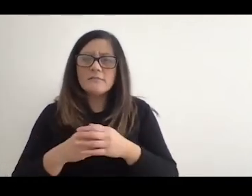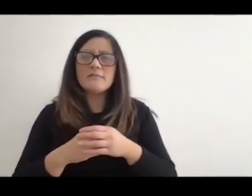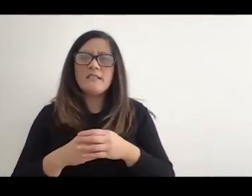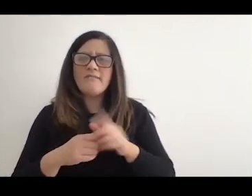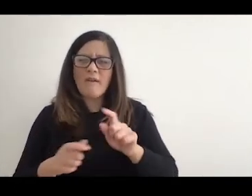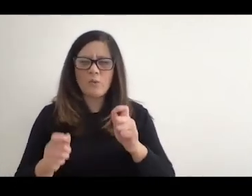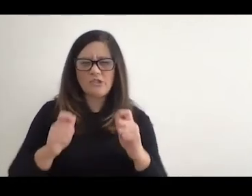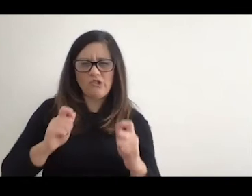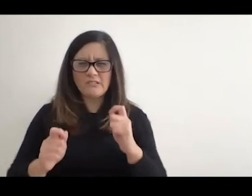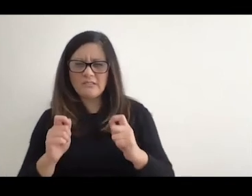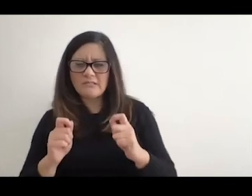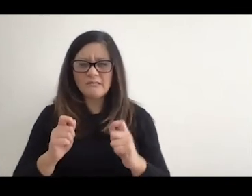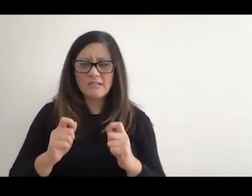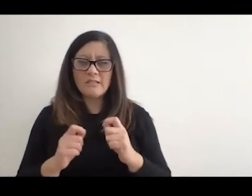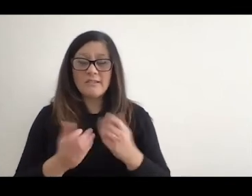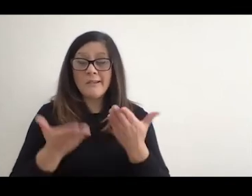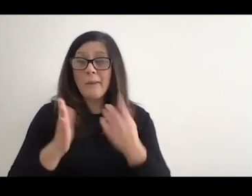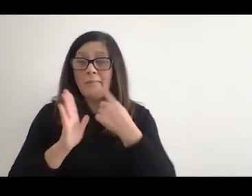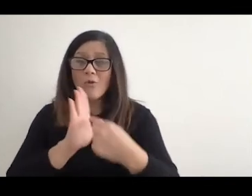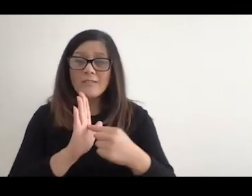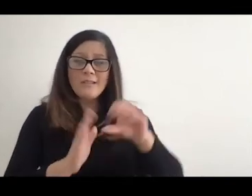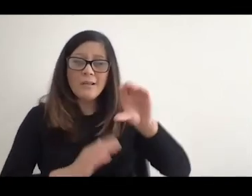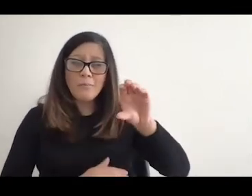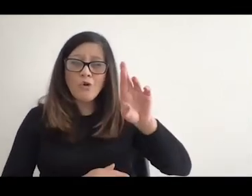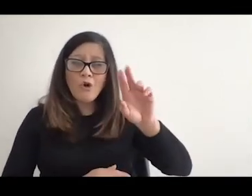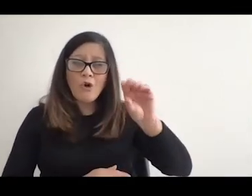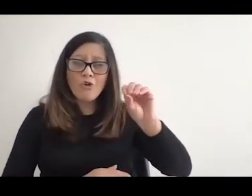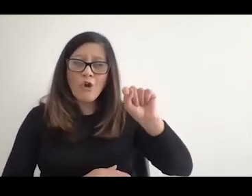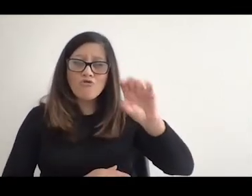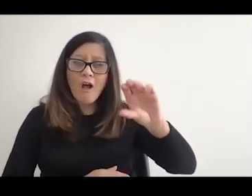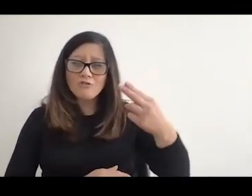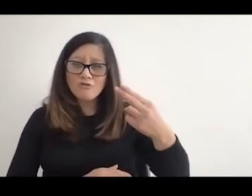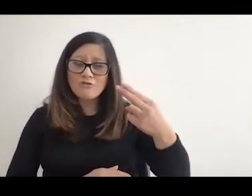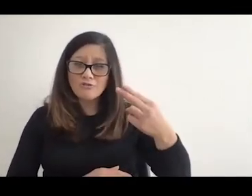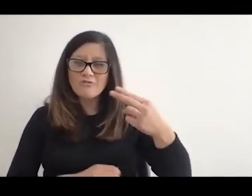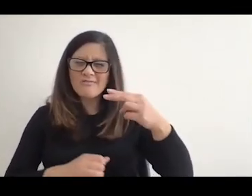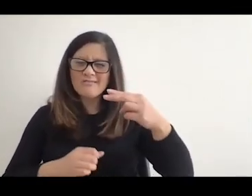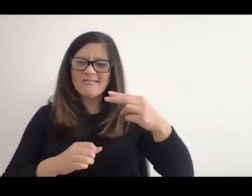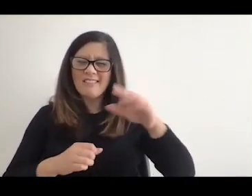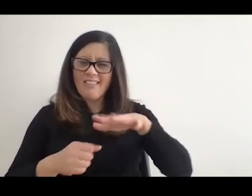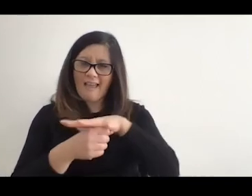Maybe the crotch areas cut a little too short and so it makes it uncomfortable just for sitting